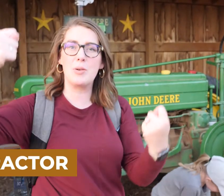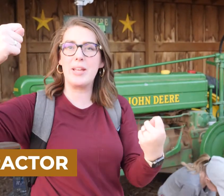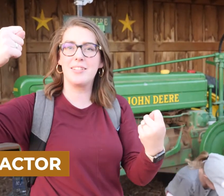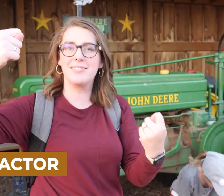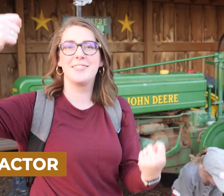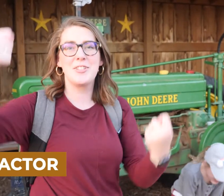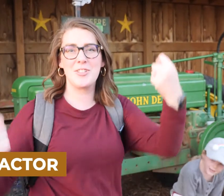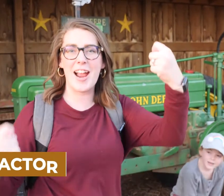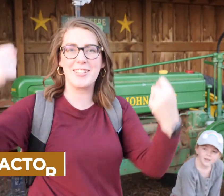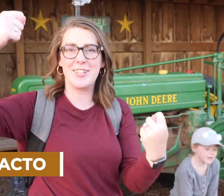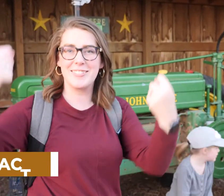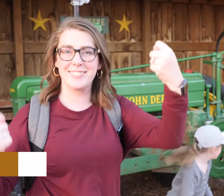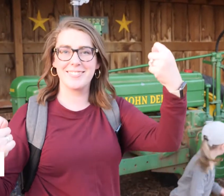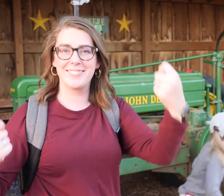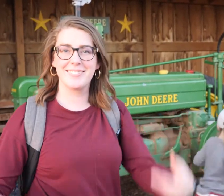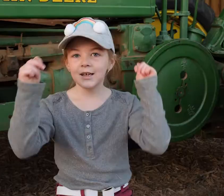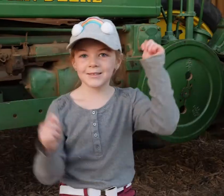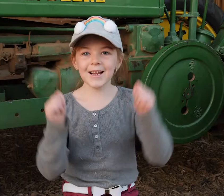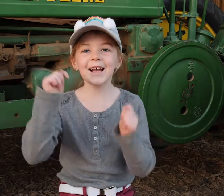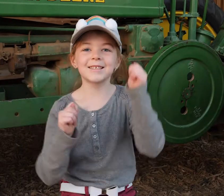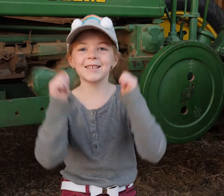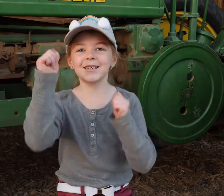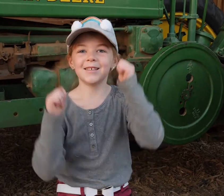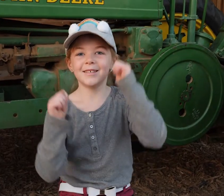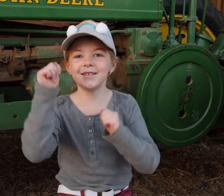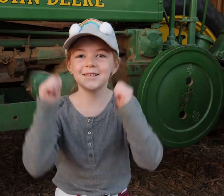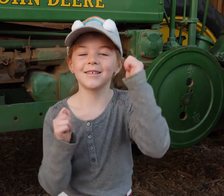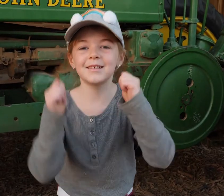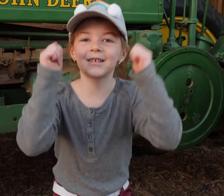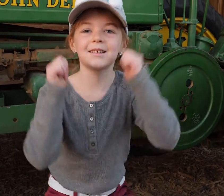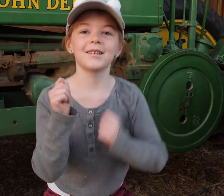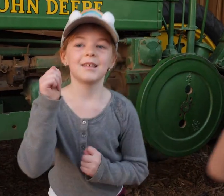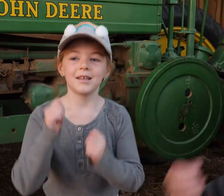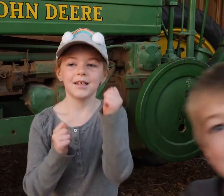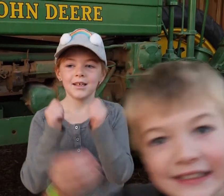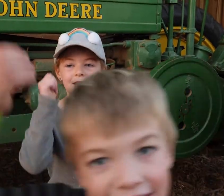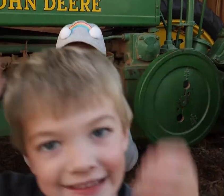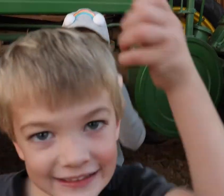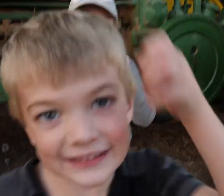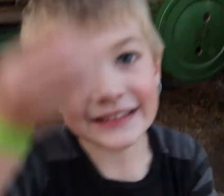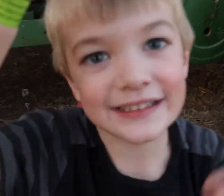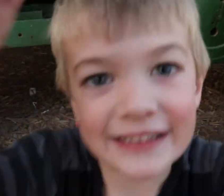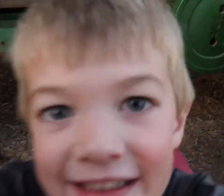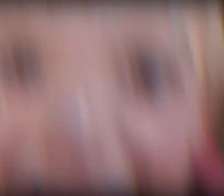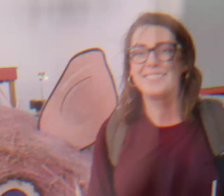wheel tractor. TRACTOR Oh look at that. You know how hot it is? You got a guess? Super hot.